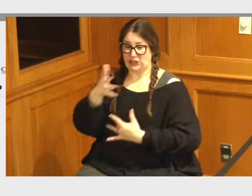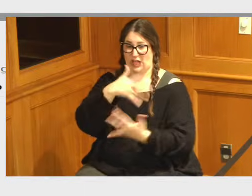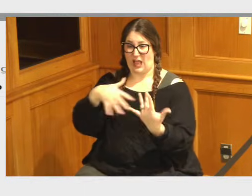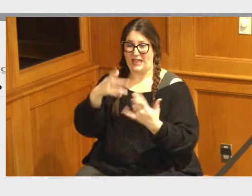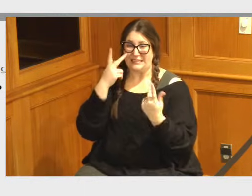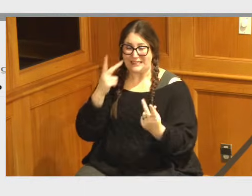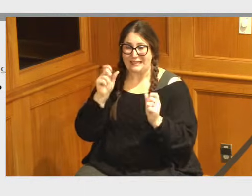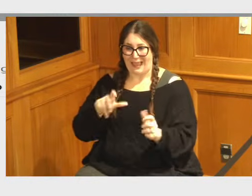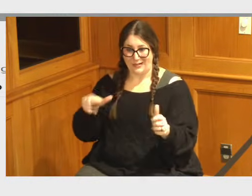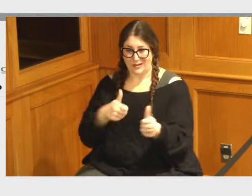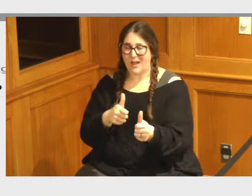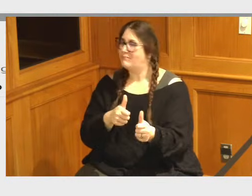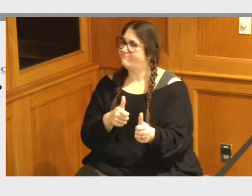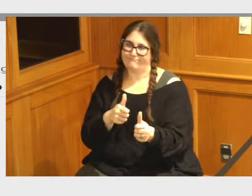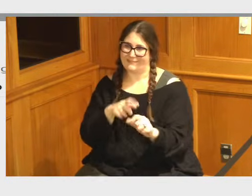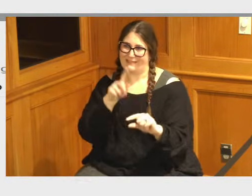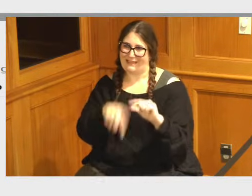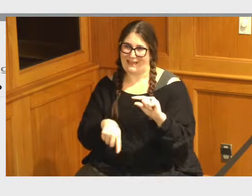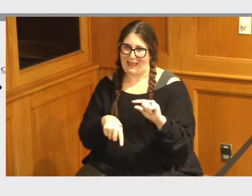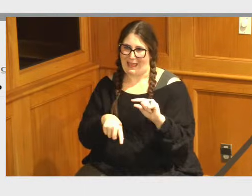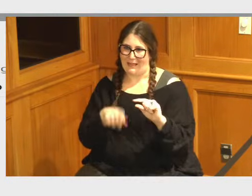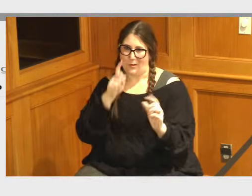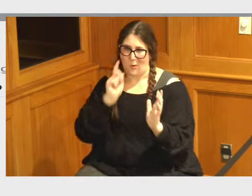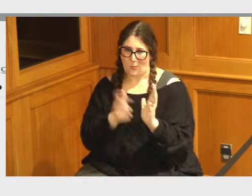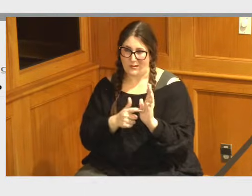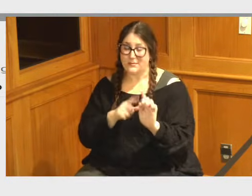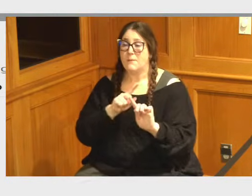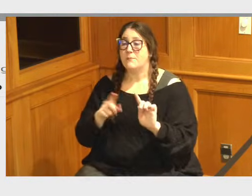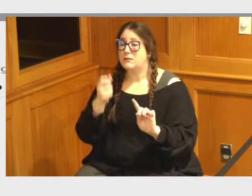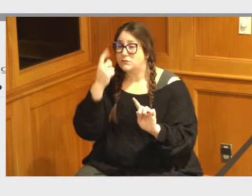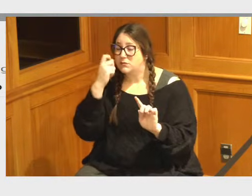but when somebody goes to the hospital and becomes hospitalized, we test them and we know